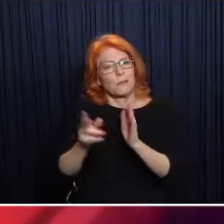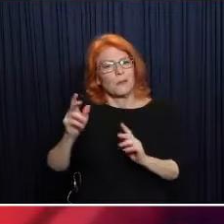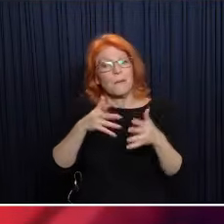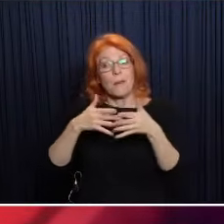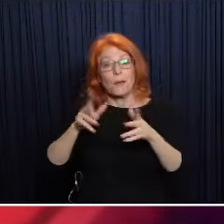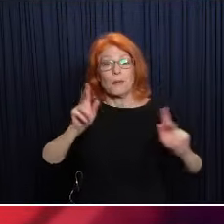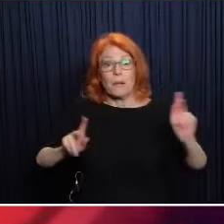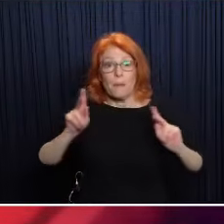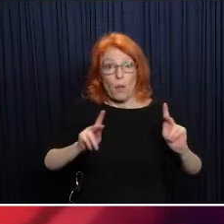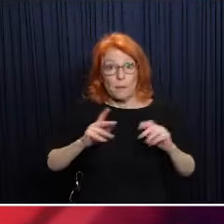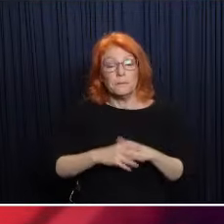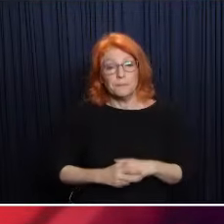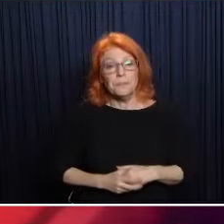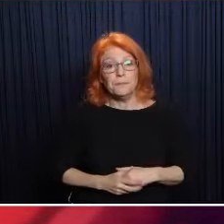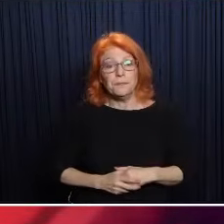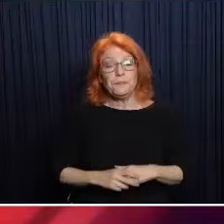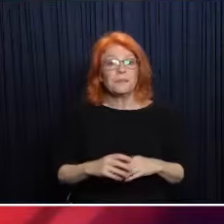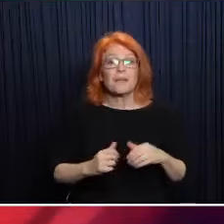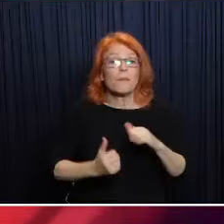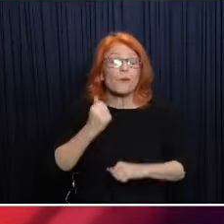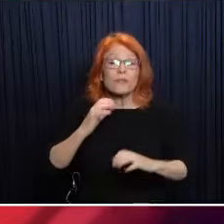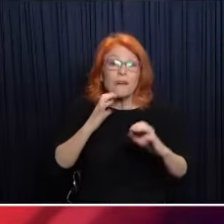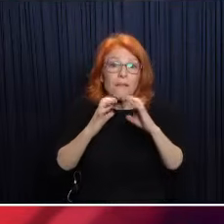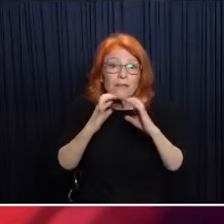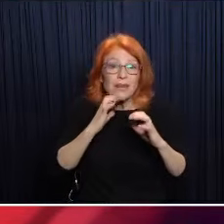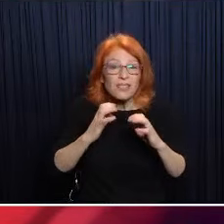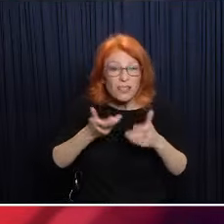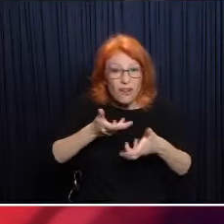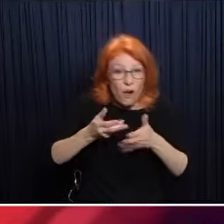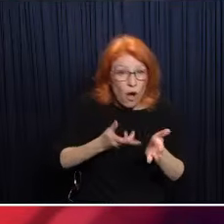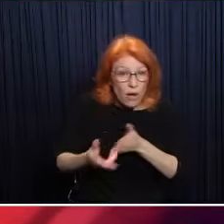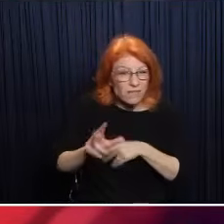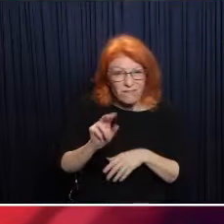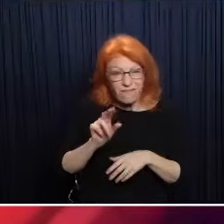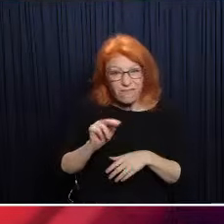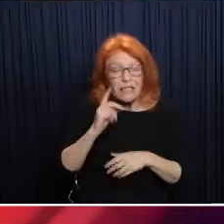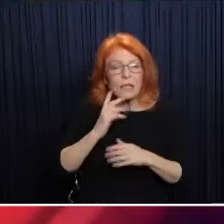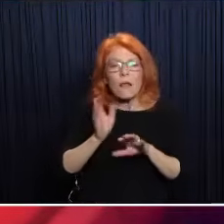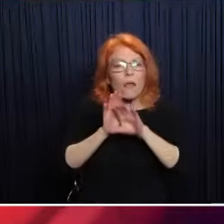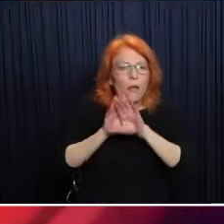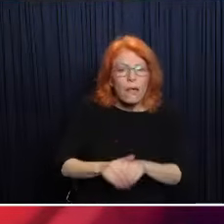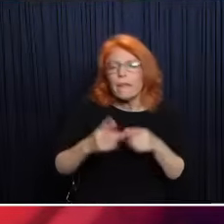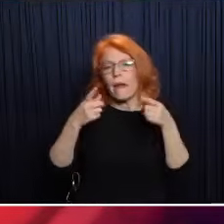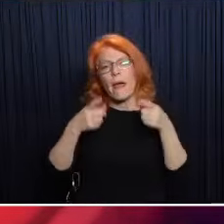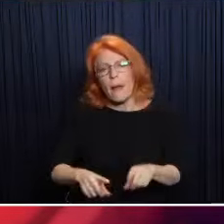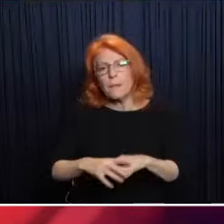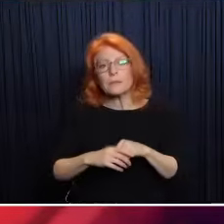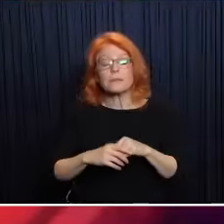WELL, I THINK IT IS REALLY IMPORTANT TO BE HONEST WITH THE AMERICAN PEOPLE WHEN WE HAVE THIS CONVERSATION. I DON'T THINK MOST OF THE